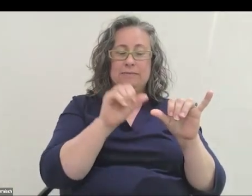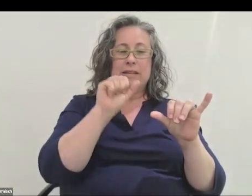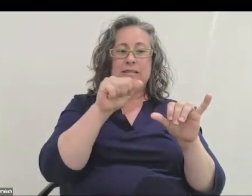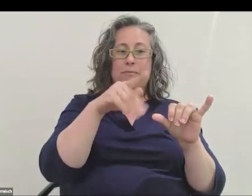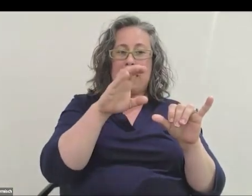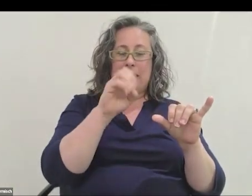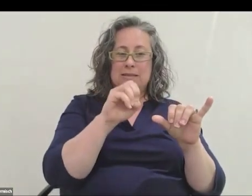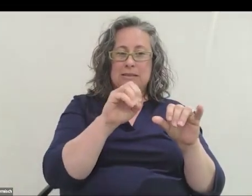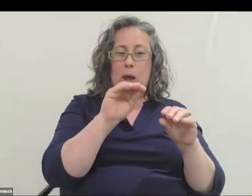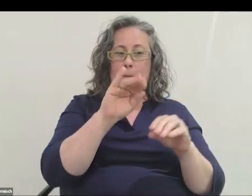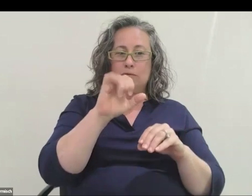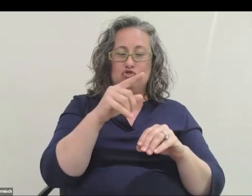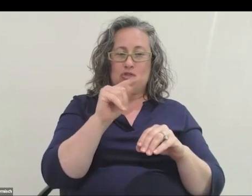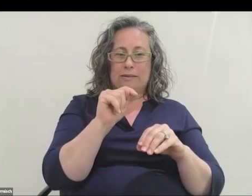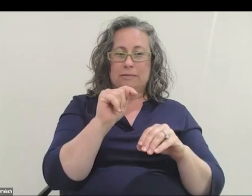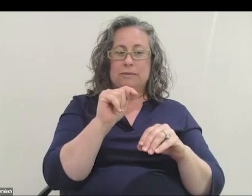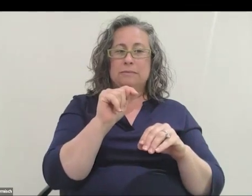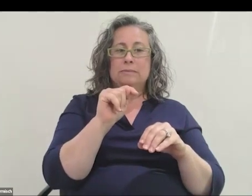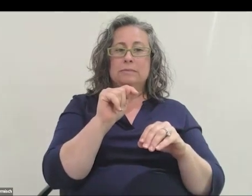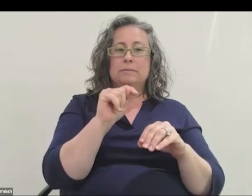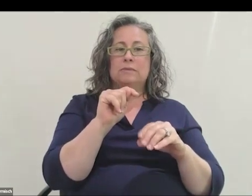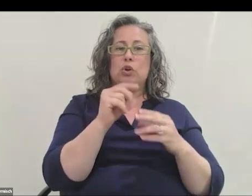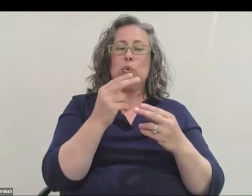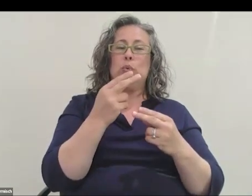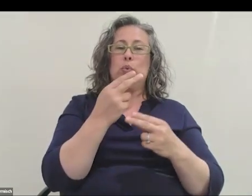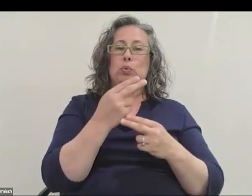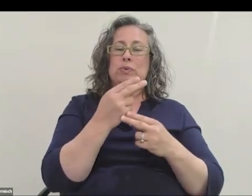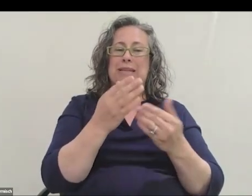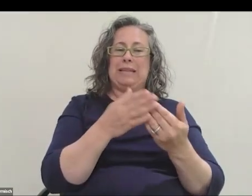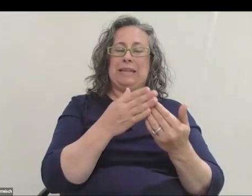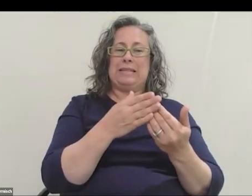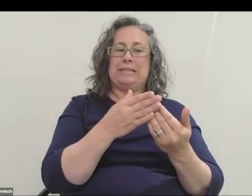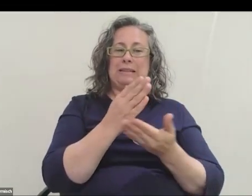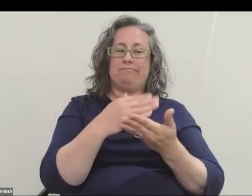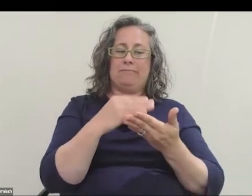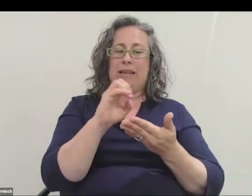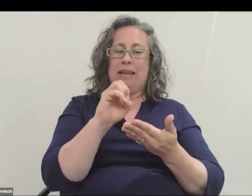conveying using easy elements